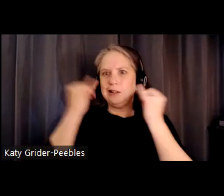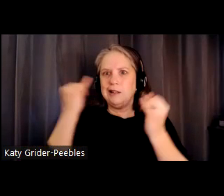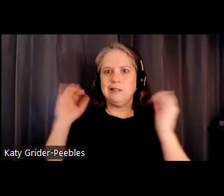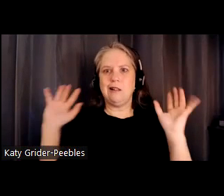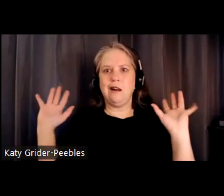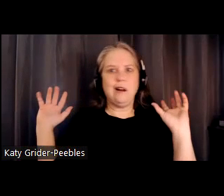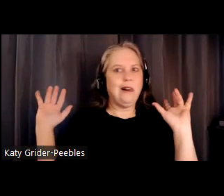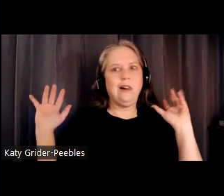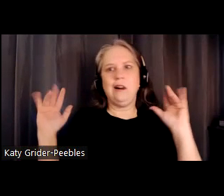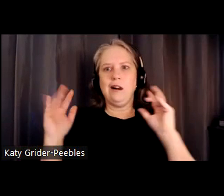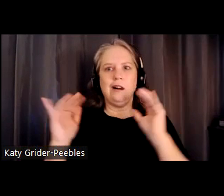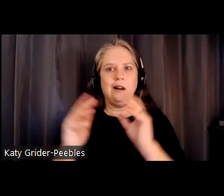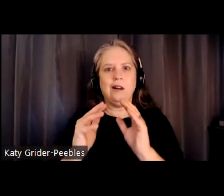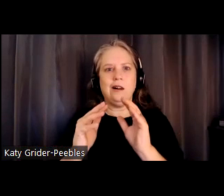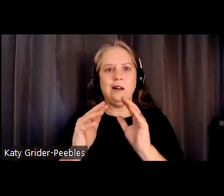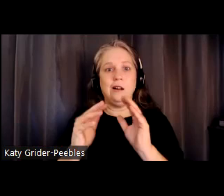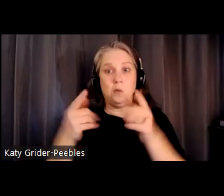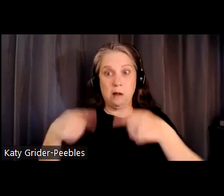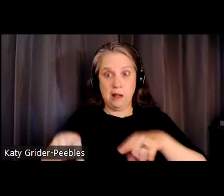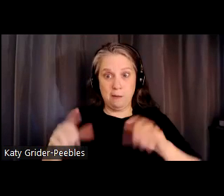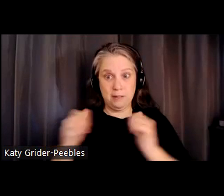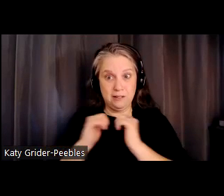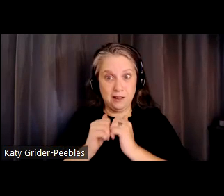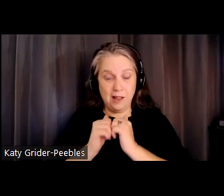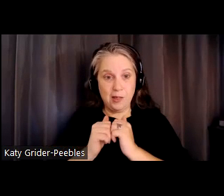of what happens in that room are vastly different.